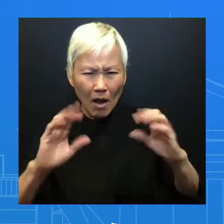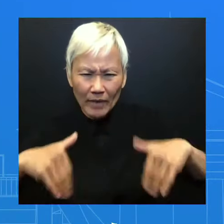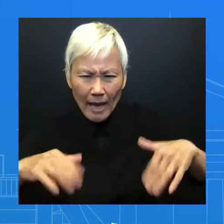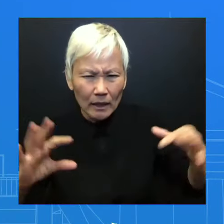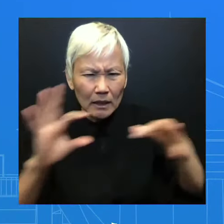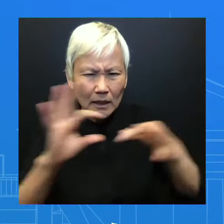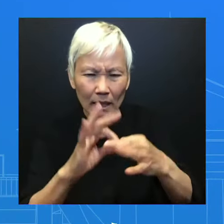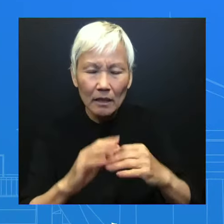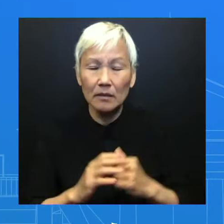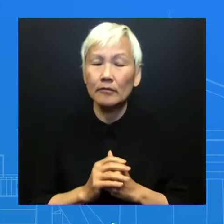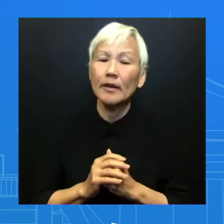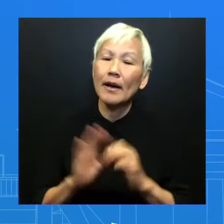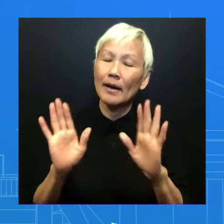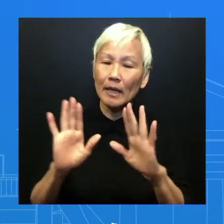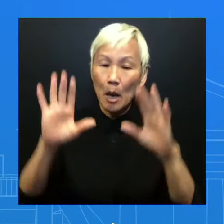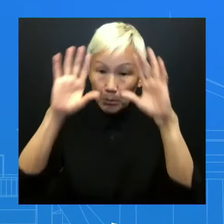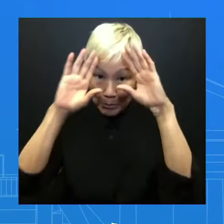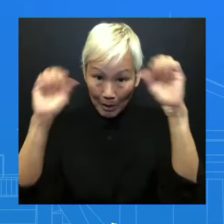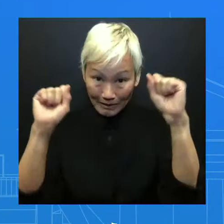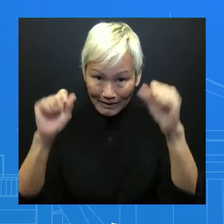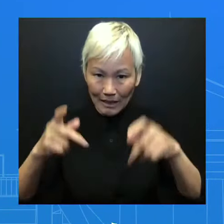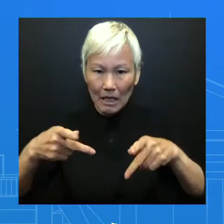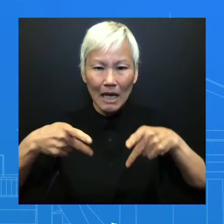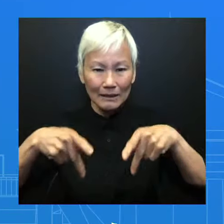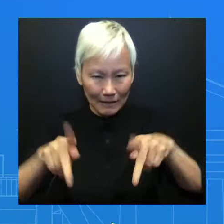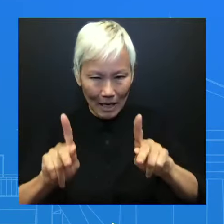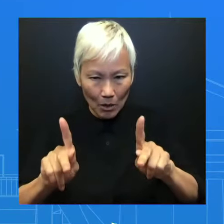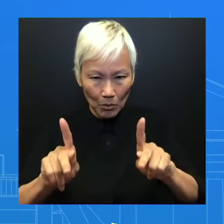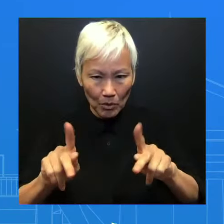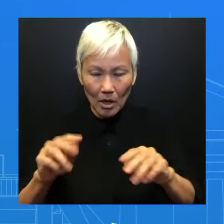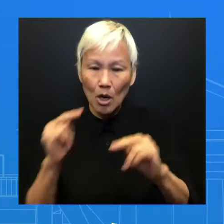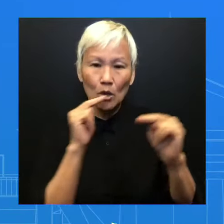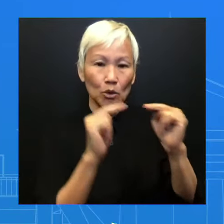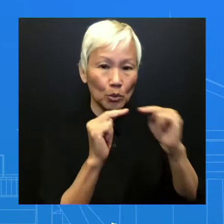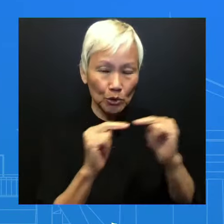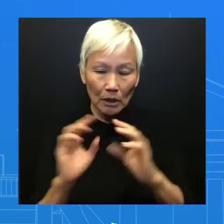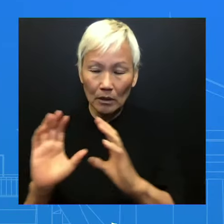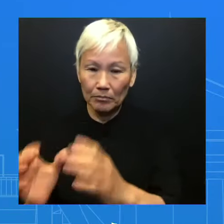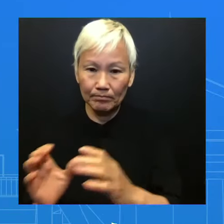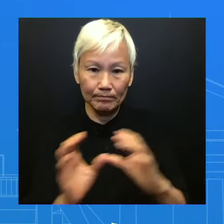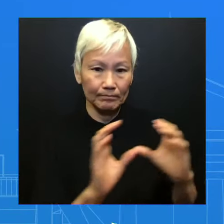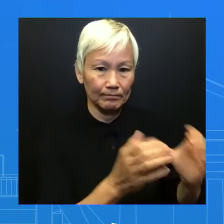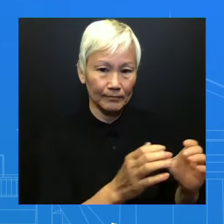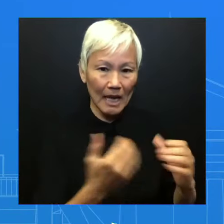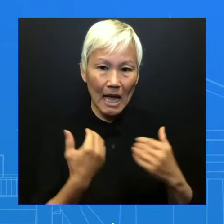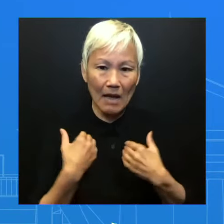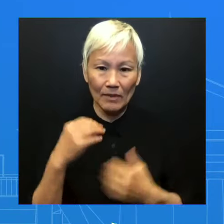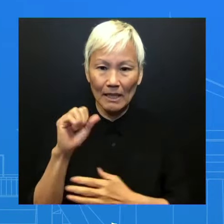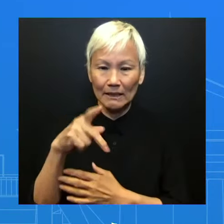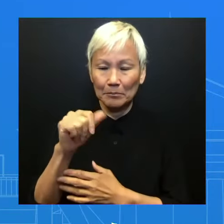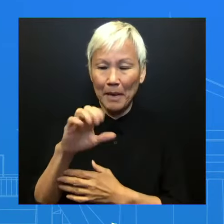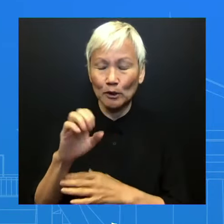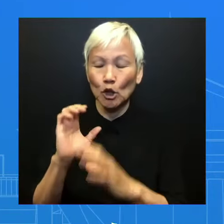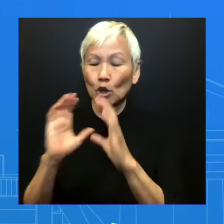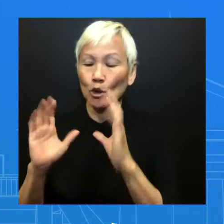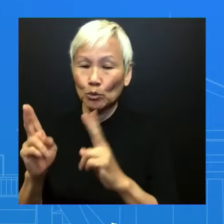We see their conversation as being productive. I can let you know -- and some of you may already know this -- they met virtually. The negotiators on both sides